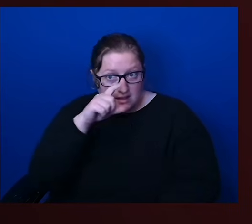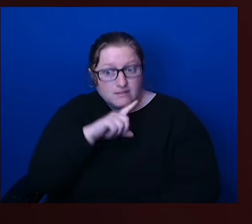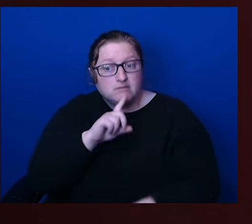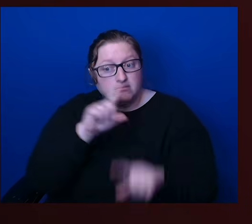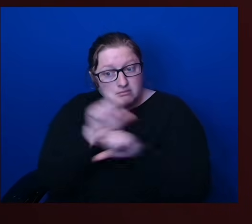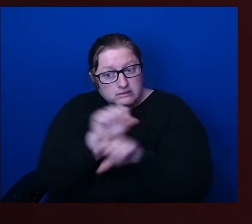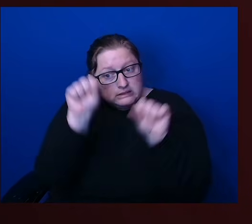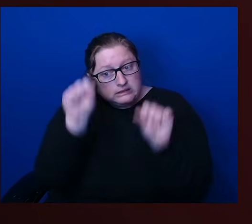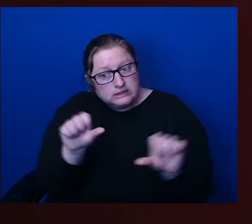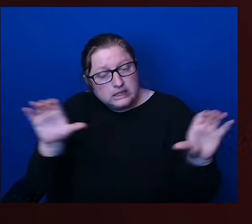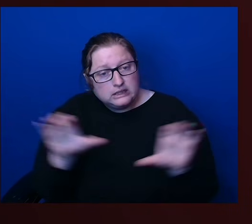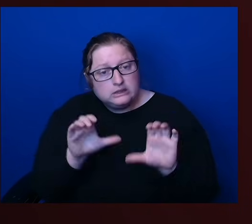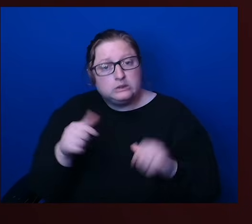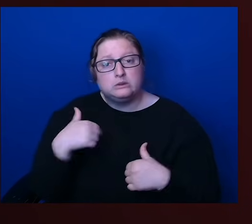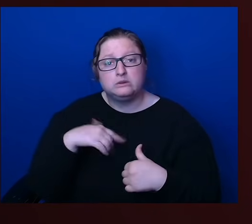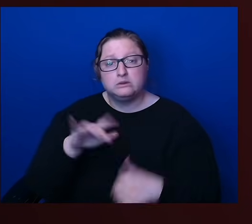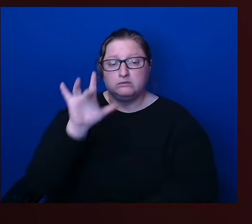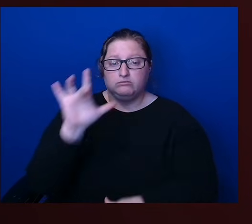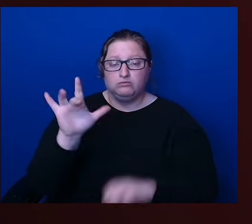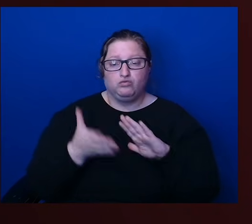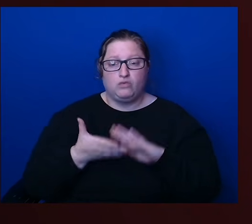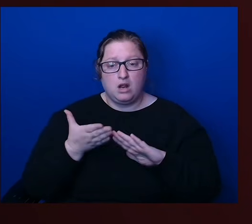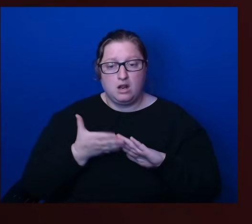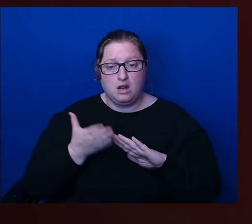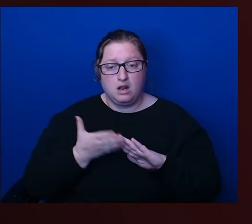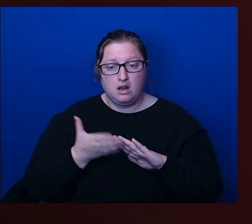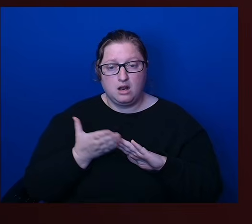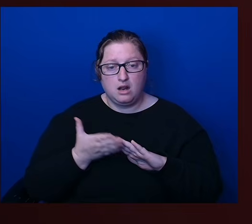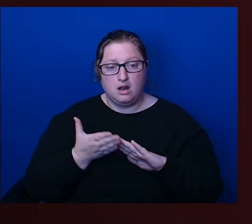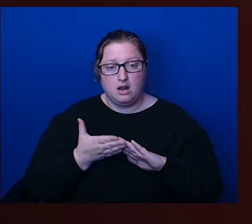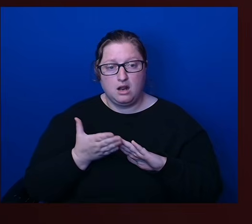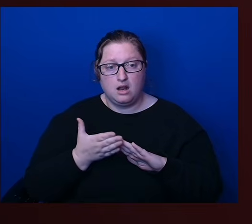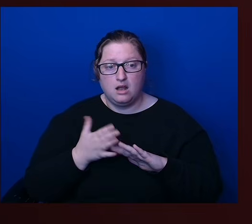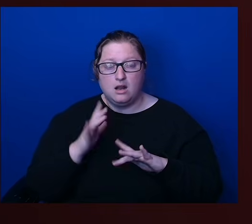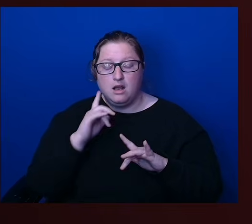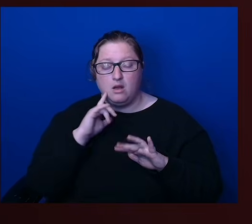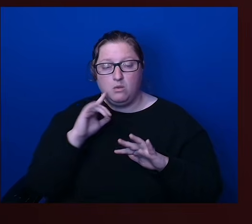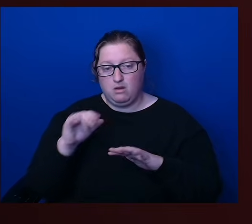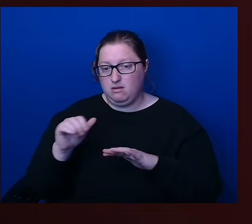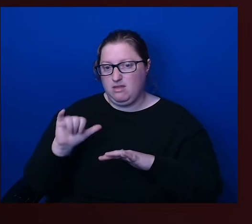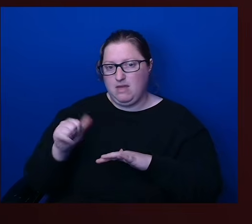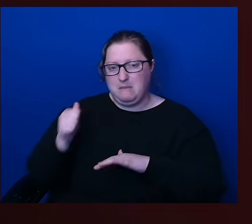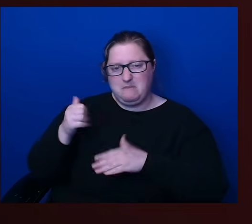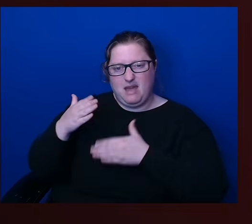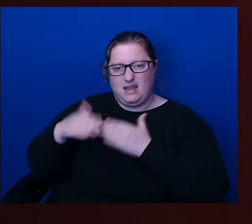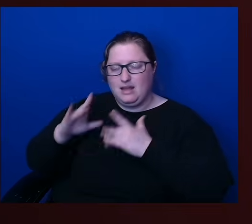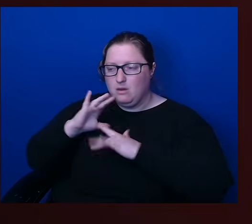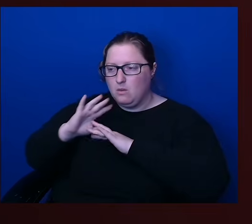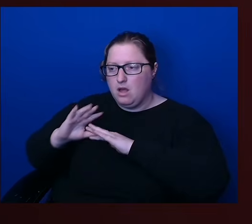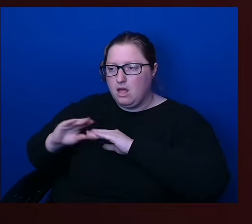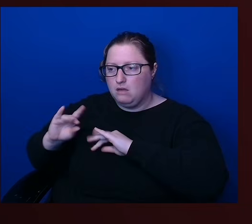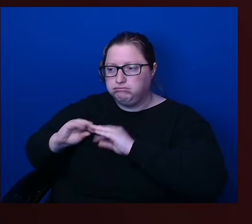"Run," and this is actually going to spin up that back end. It's literally a minimal API project.